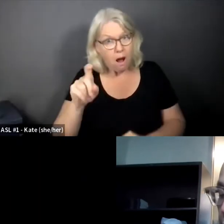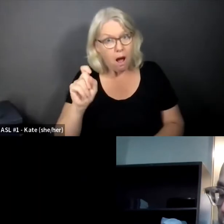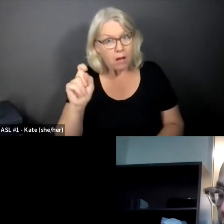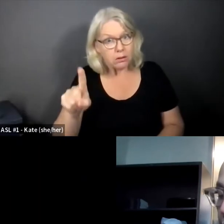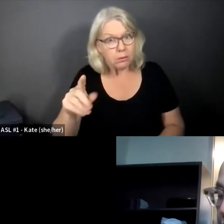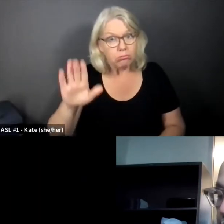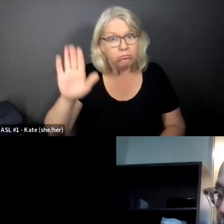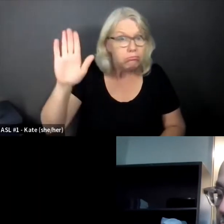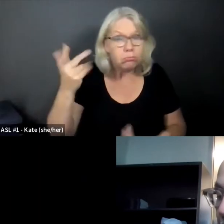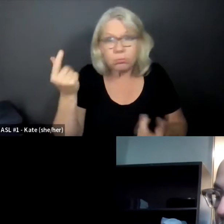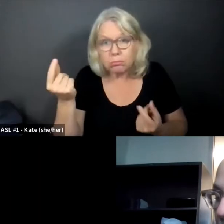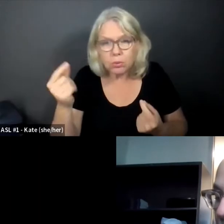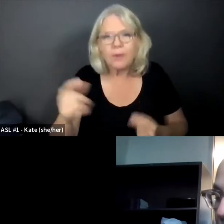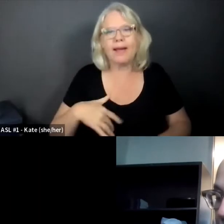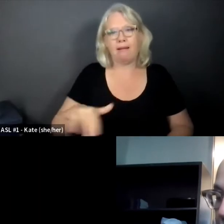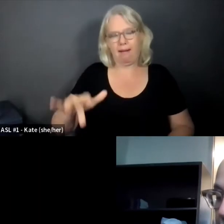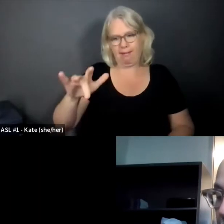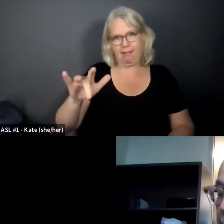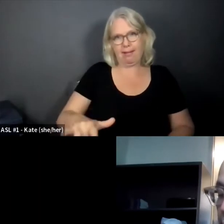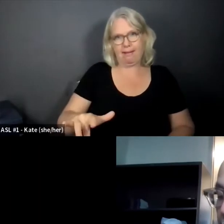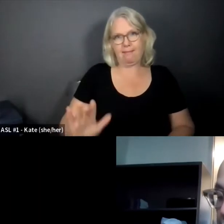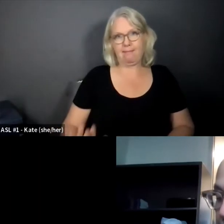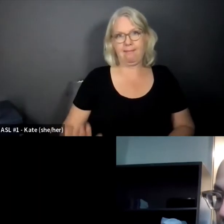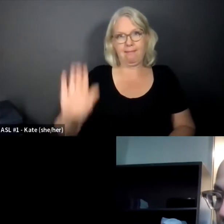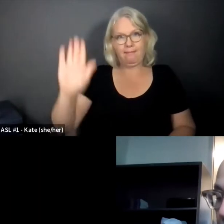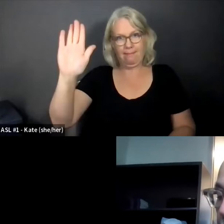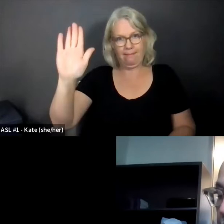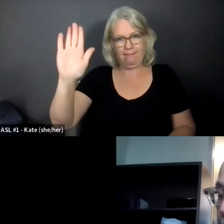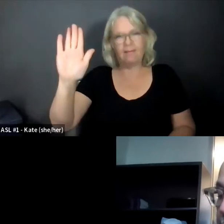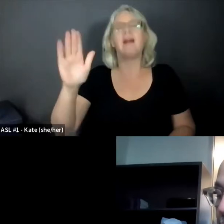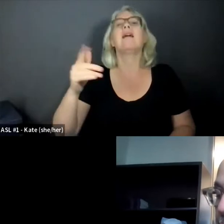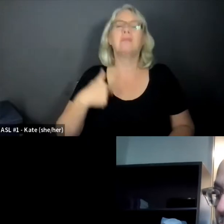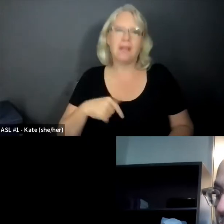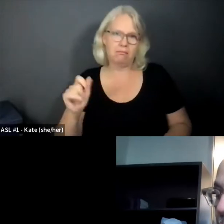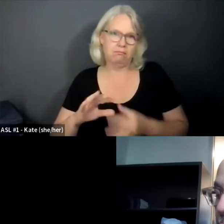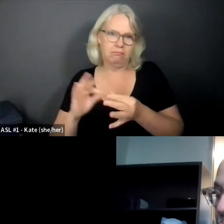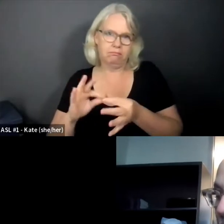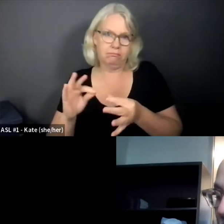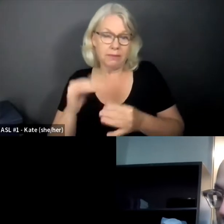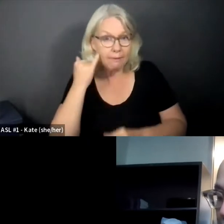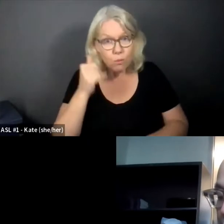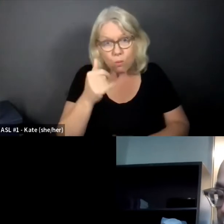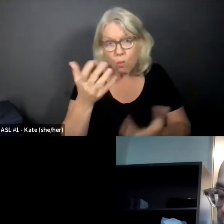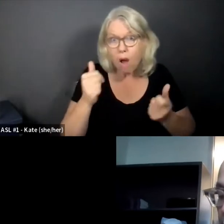IF YOU ARE USING SIGN LANGUAGE TO SIGN A QUESTION, PLEASE TYPE YOUR NAME IN THE CHAT TO LET US